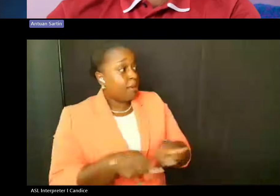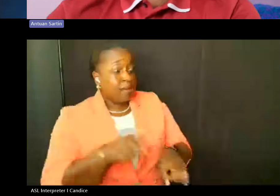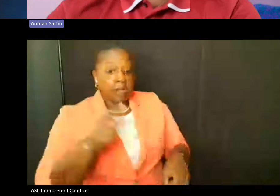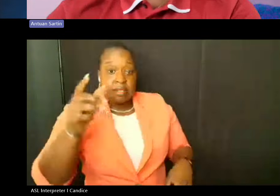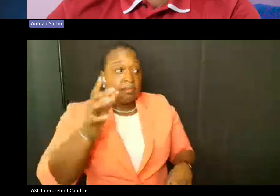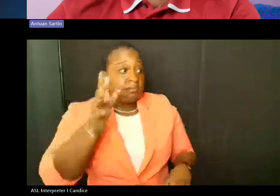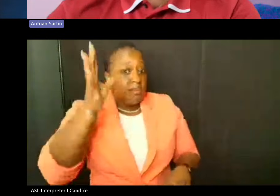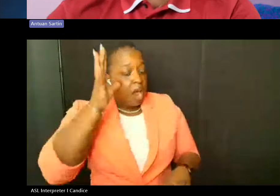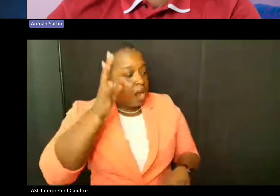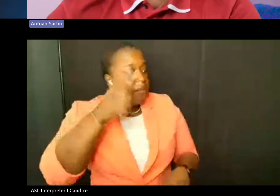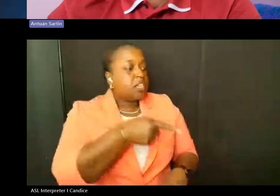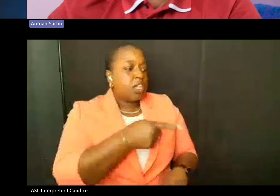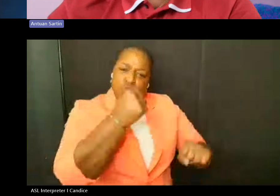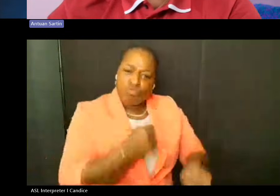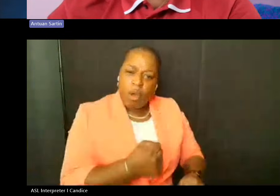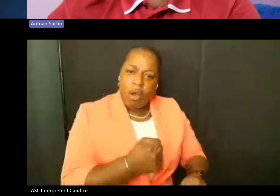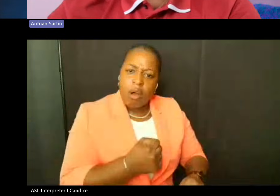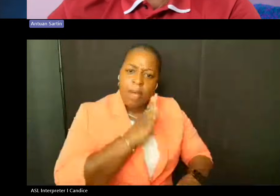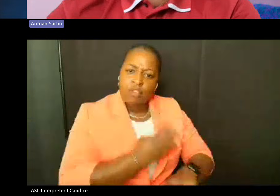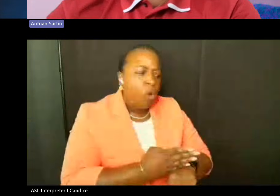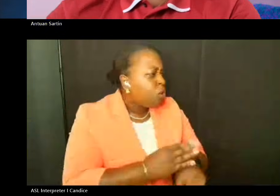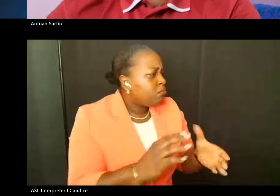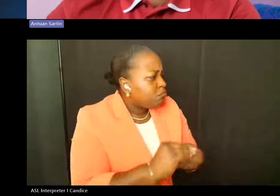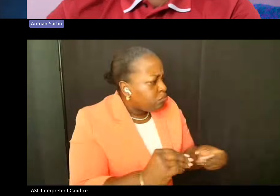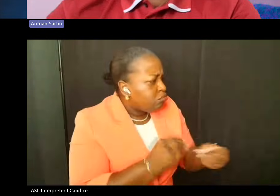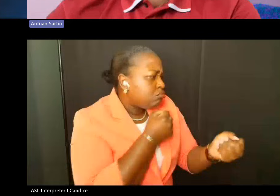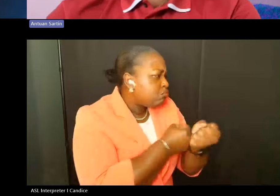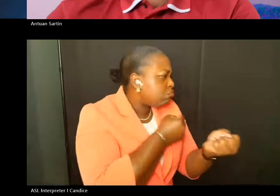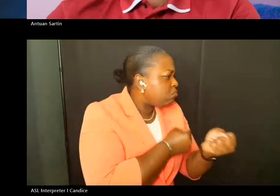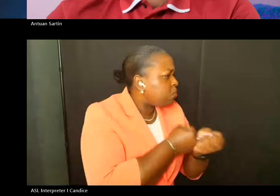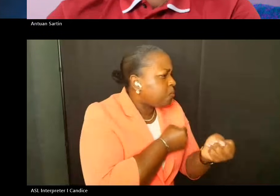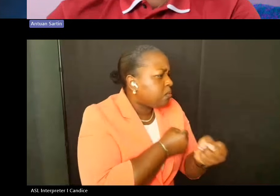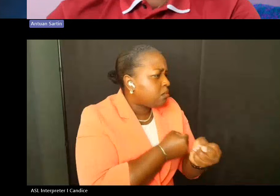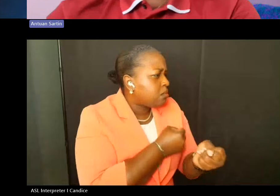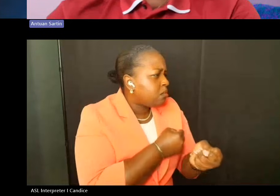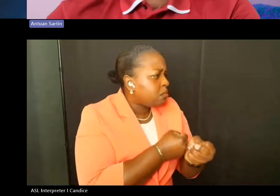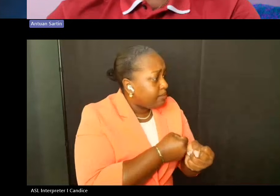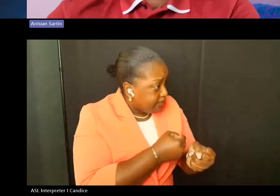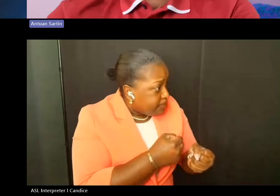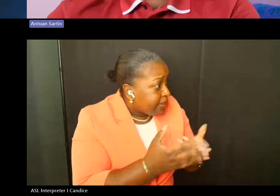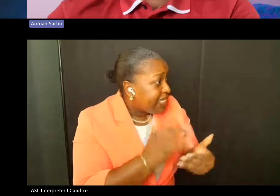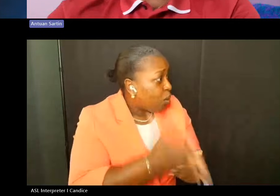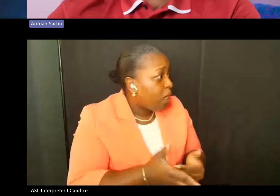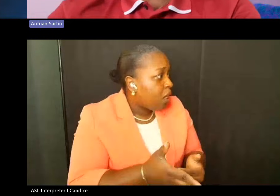during this journey. Because it's not going to be easy, but there are times that we can